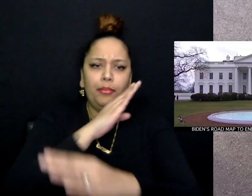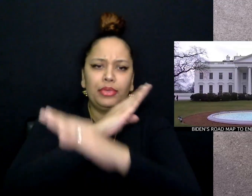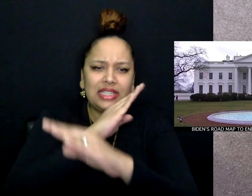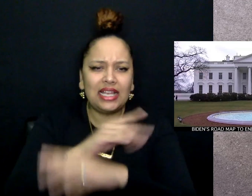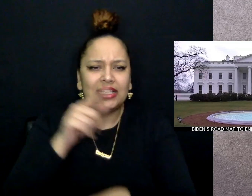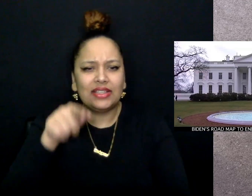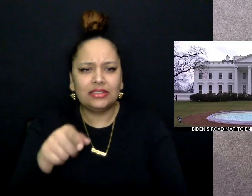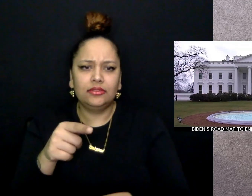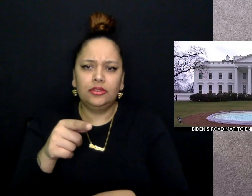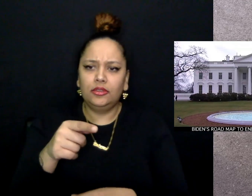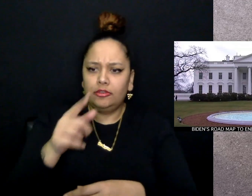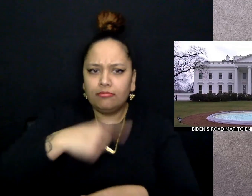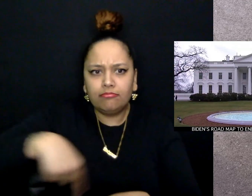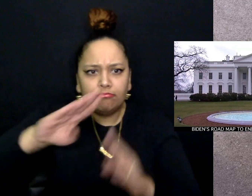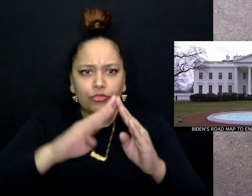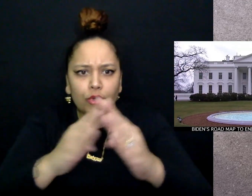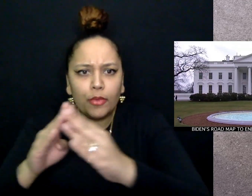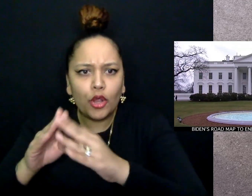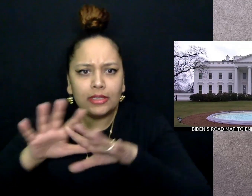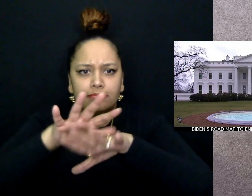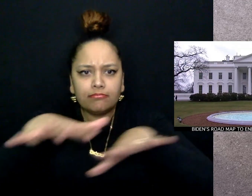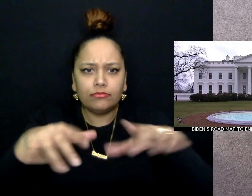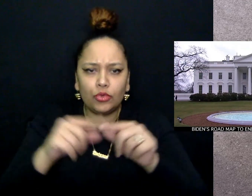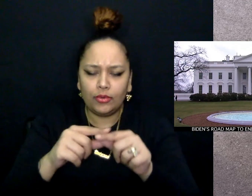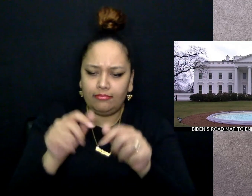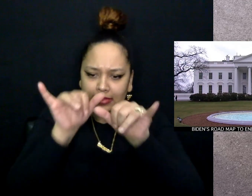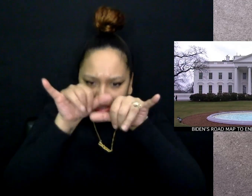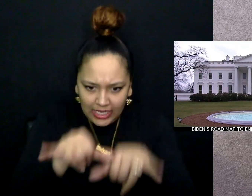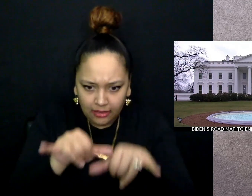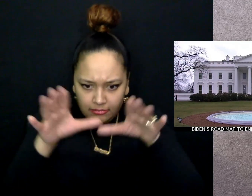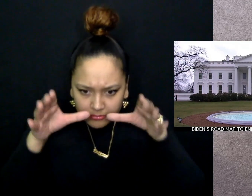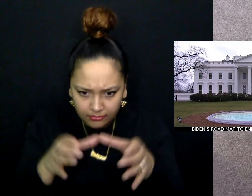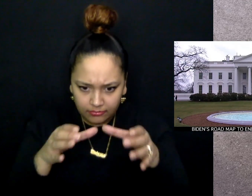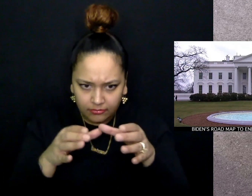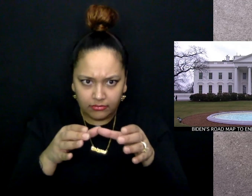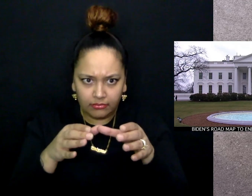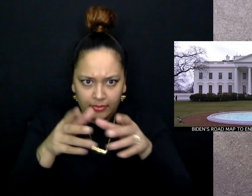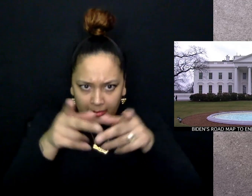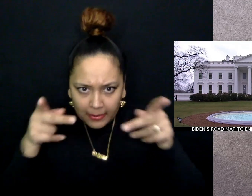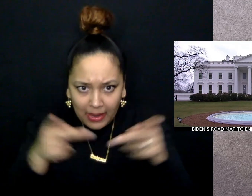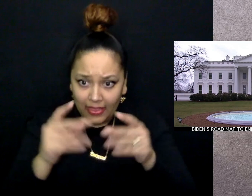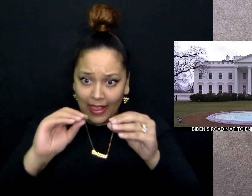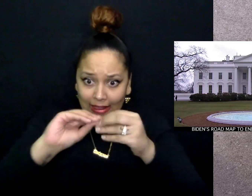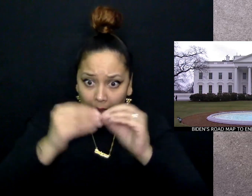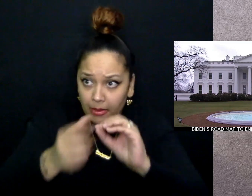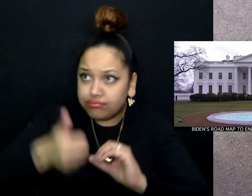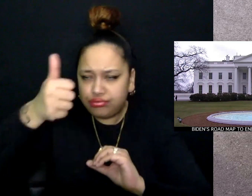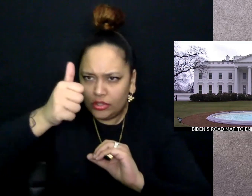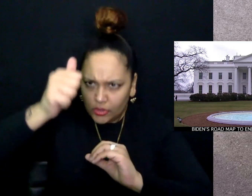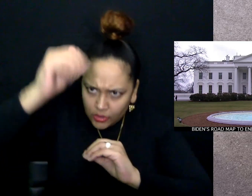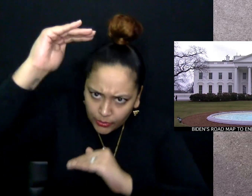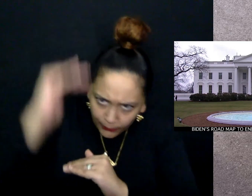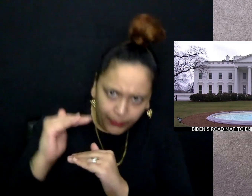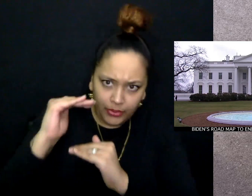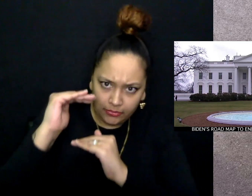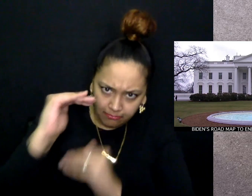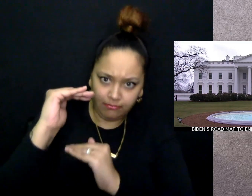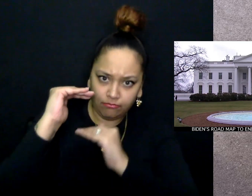Biden is expected to discuss immigration matters with the leaders of Mexico and Canada during the event.